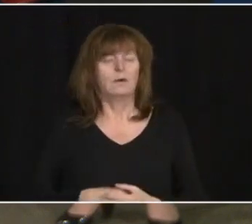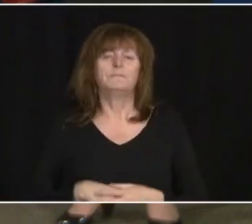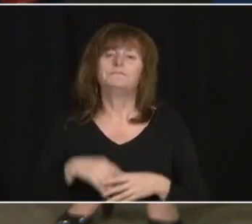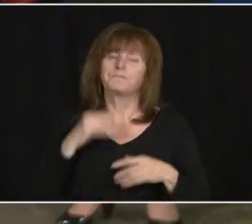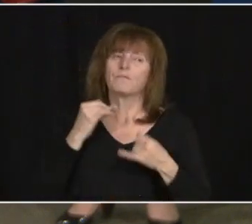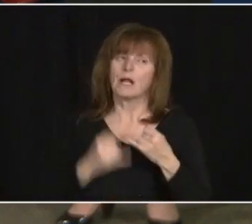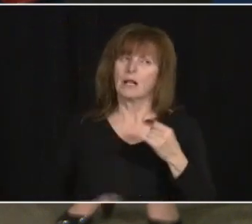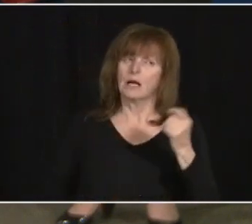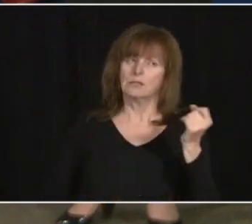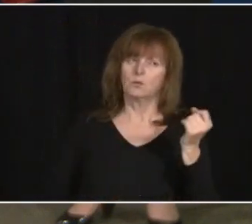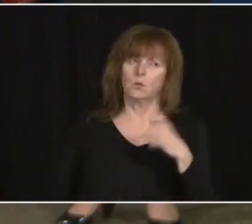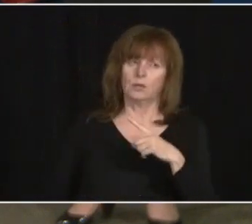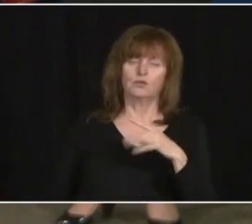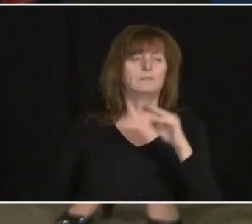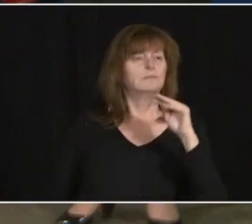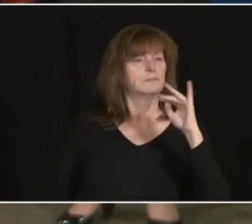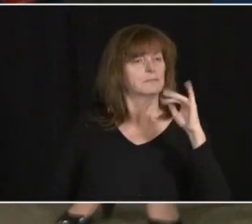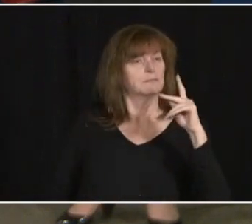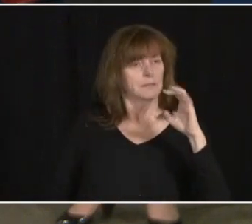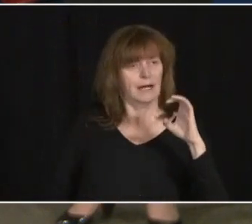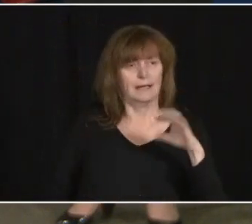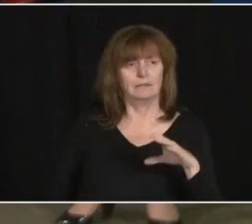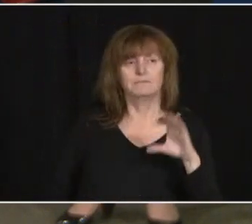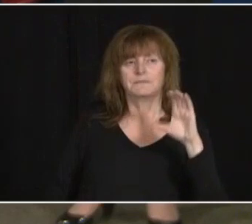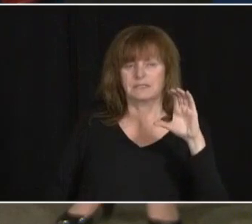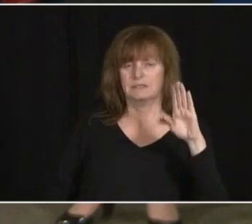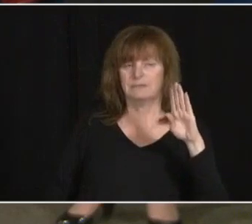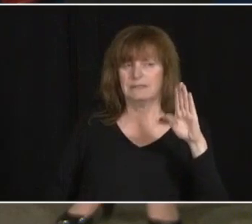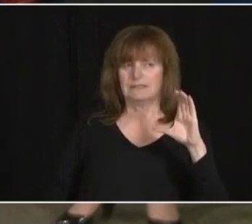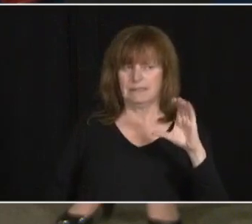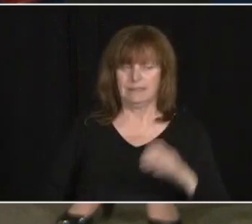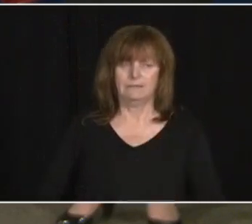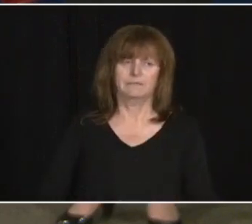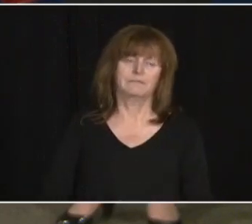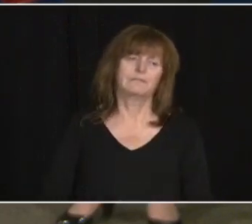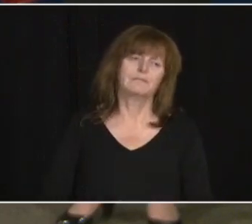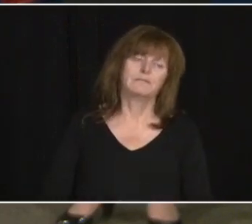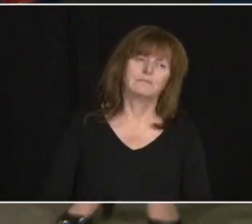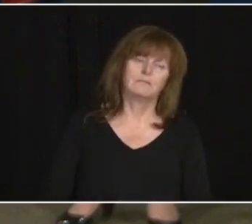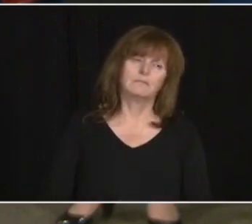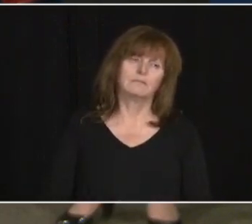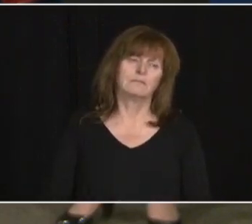homes need our support. Last question from mike Crawly of CBC News.